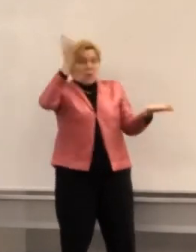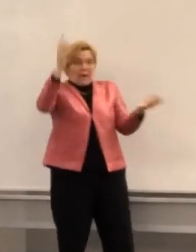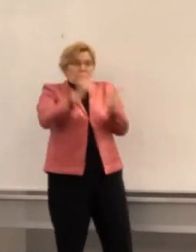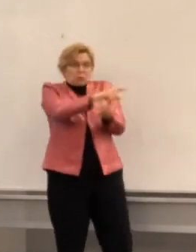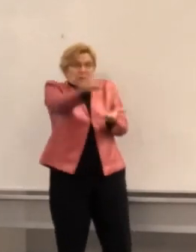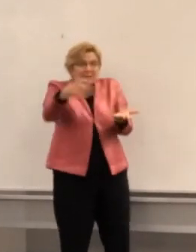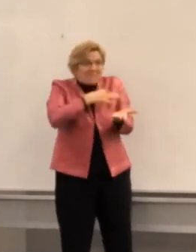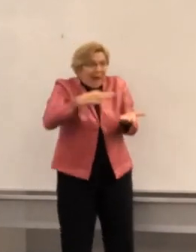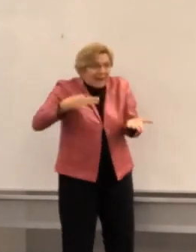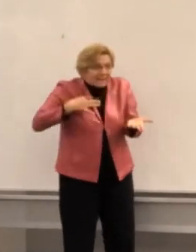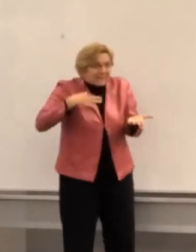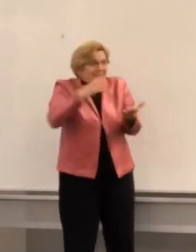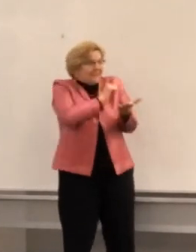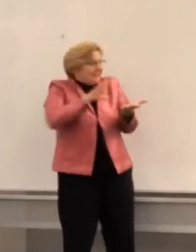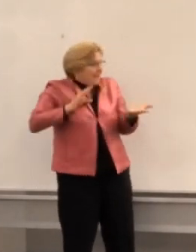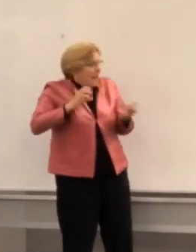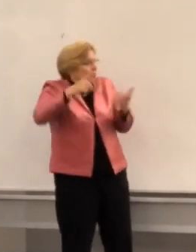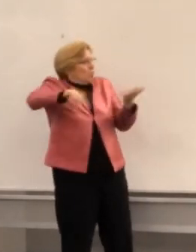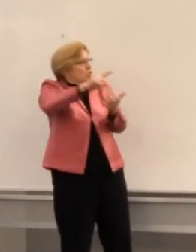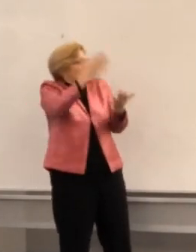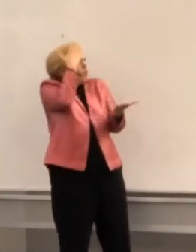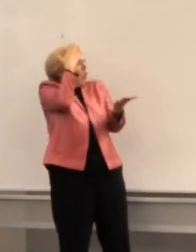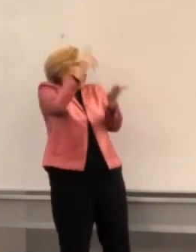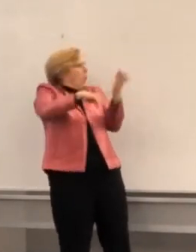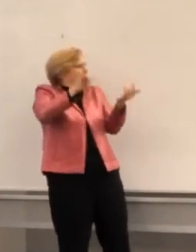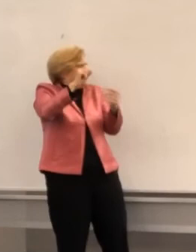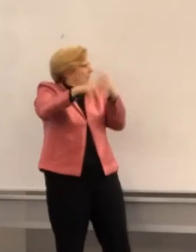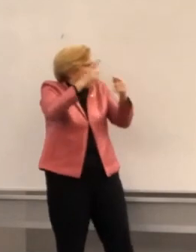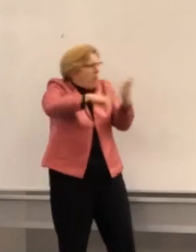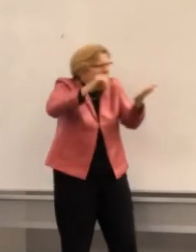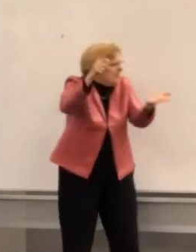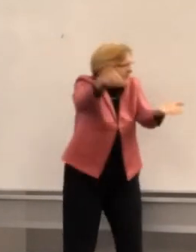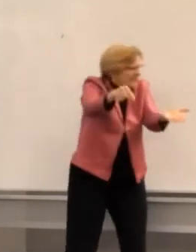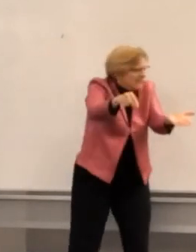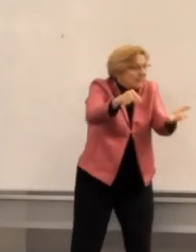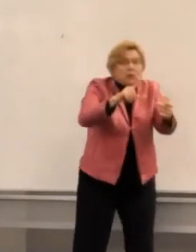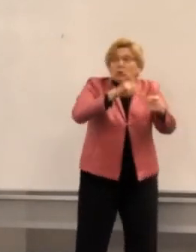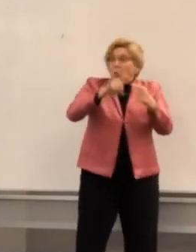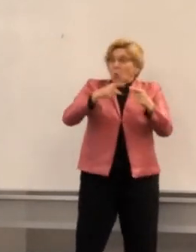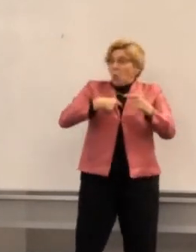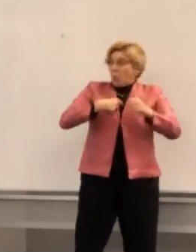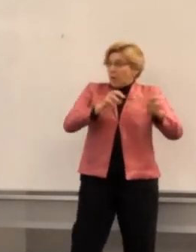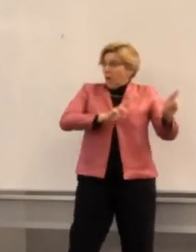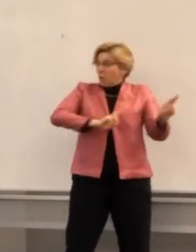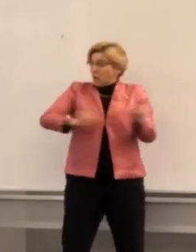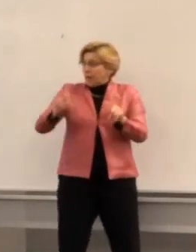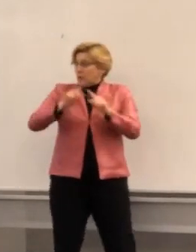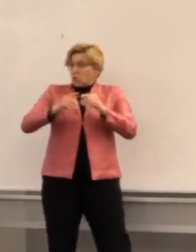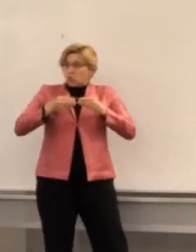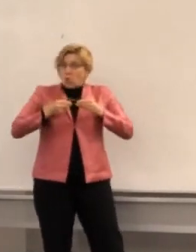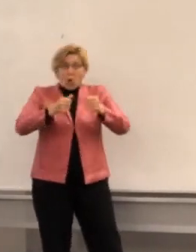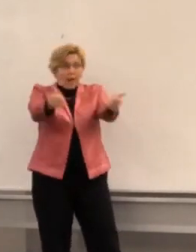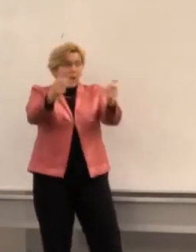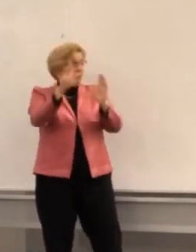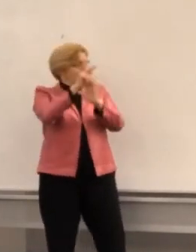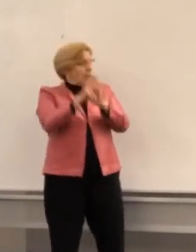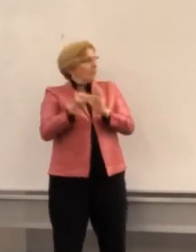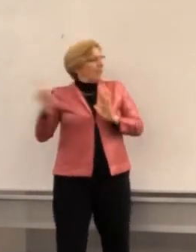the IT patents for people within our community, faculty, staff, so this is just part of that.